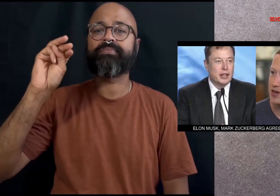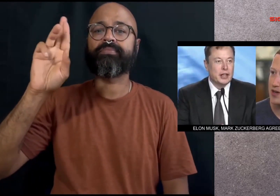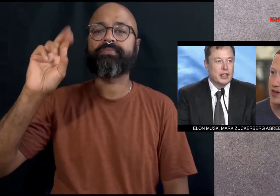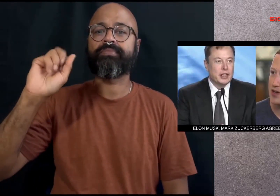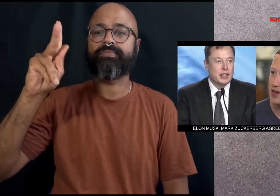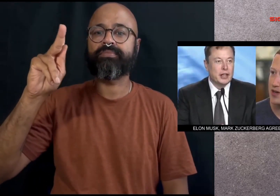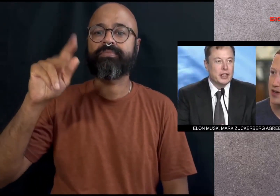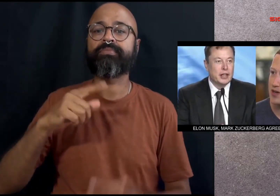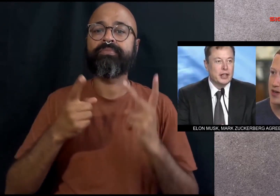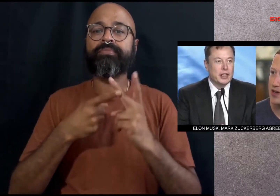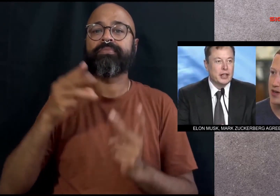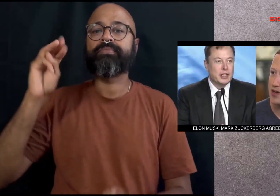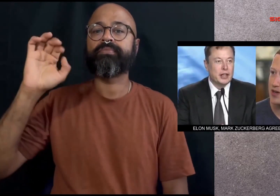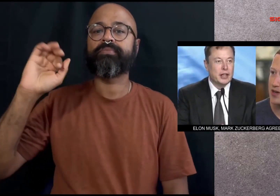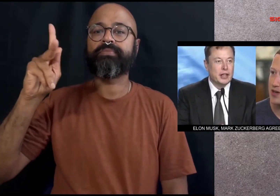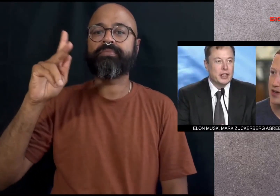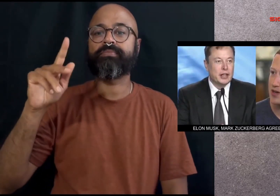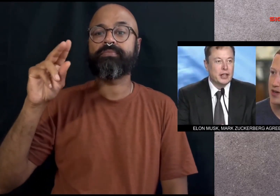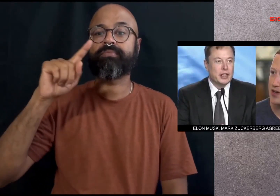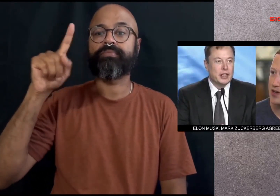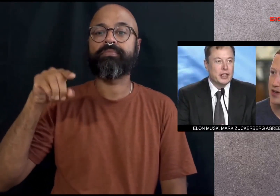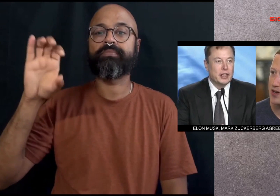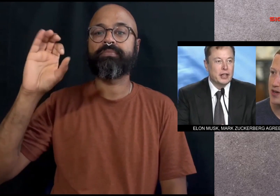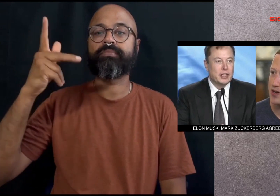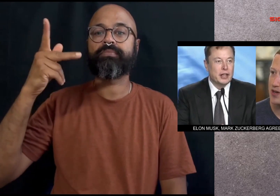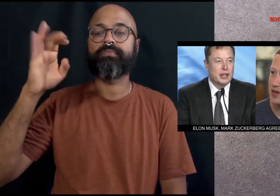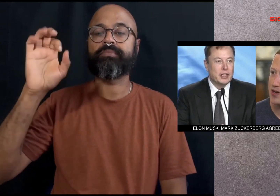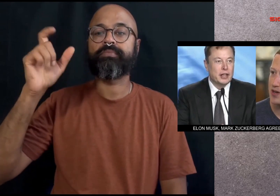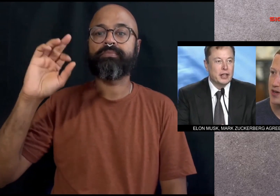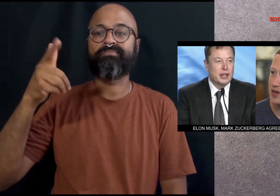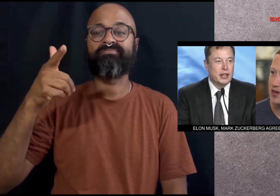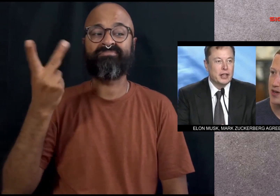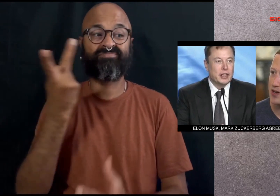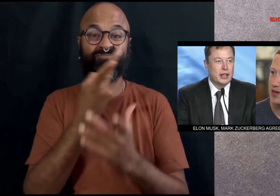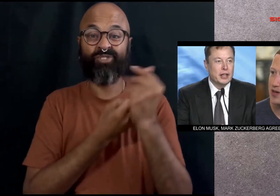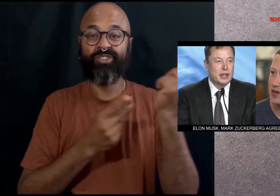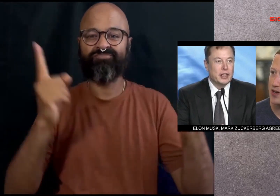Elon Musk and Mark Zuckerberg agreed to participate in a